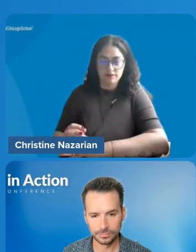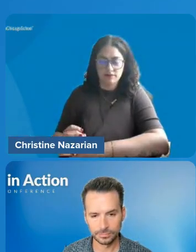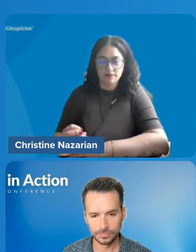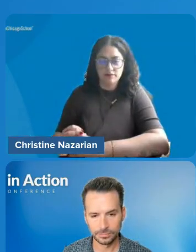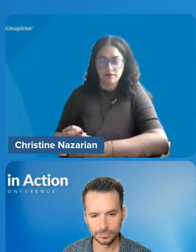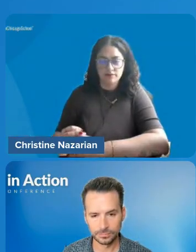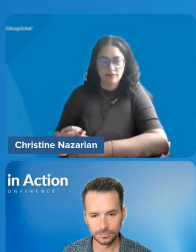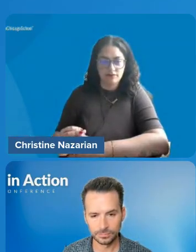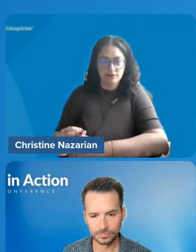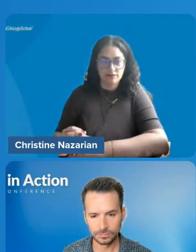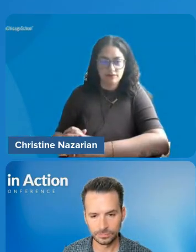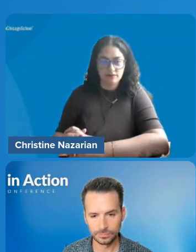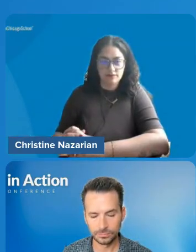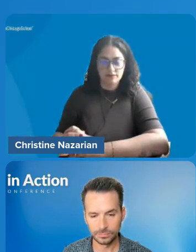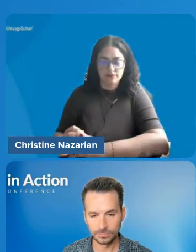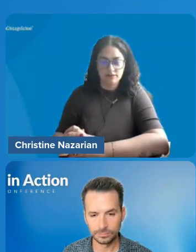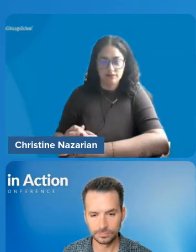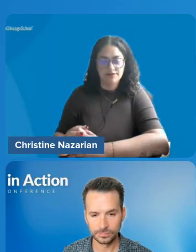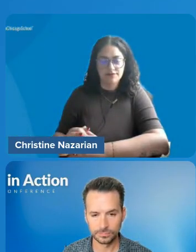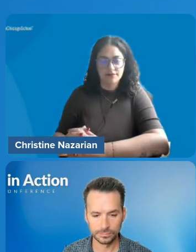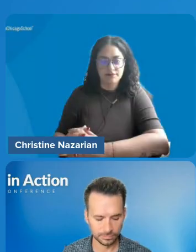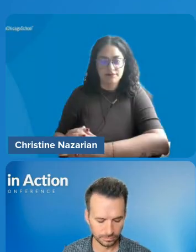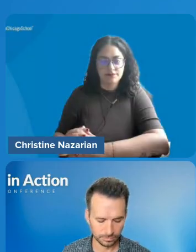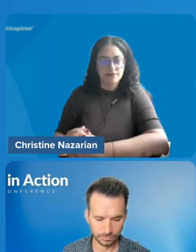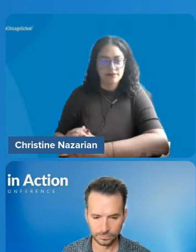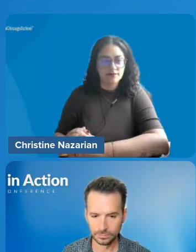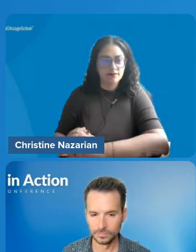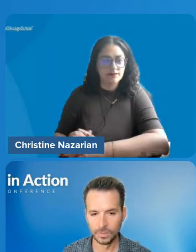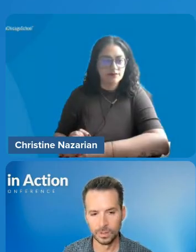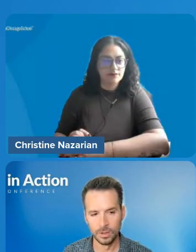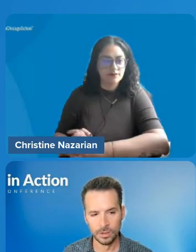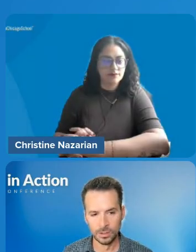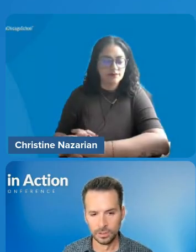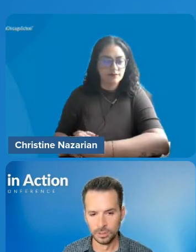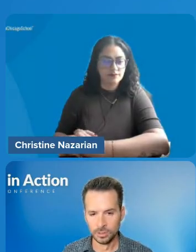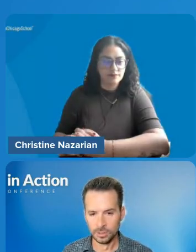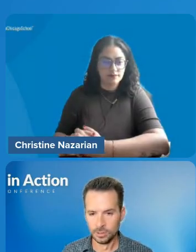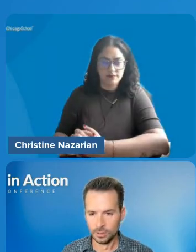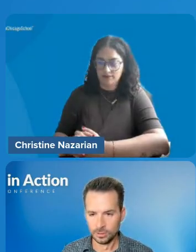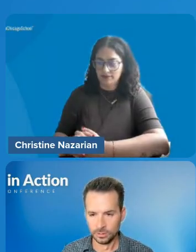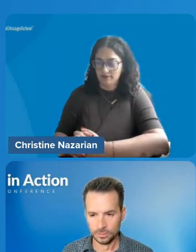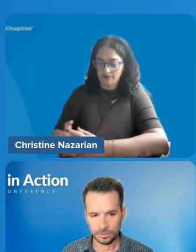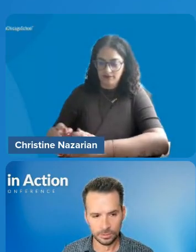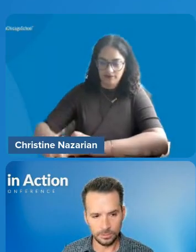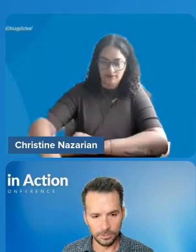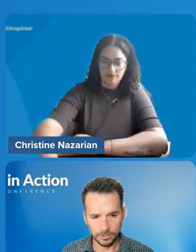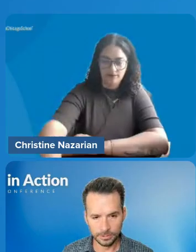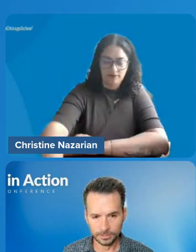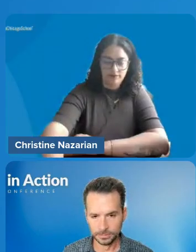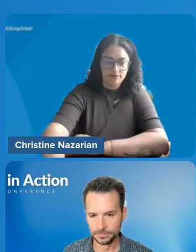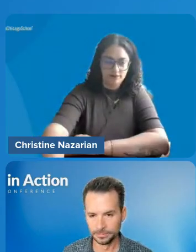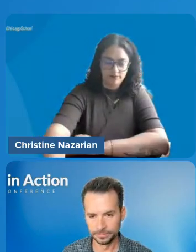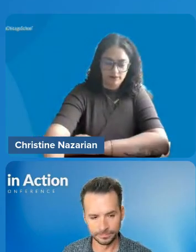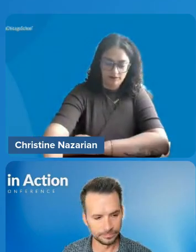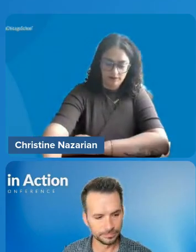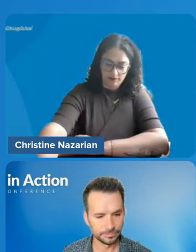So you have not only the job stress, but also sounds like a lot of pressure from your family to meet their expectations.